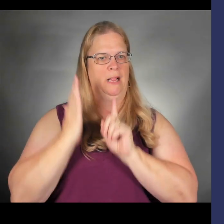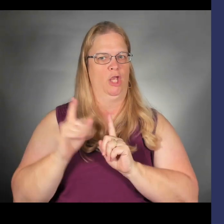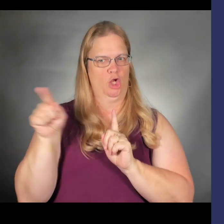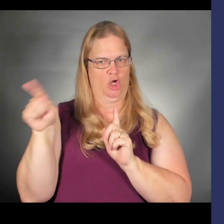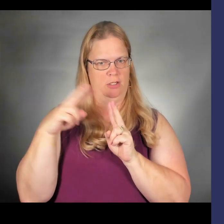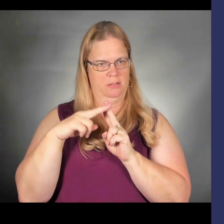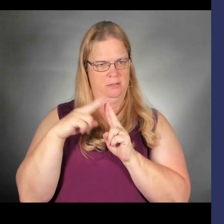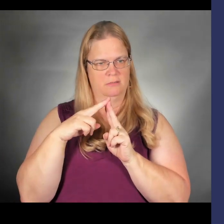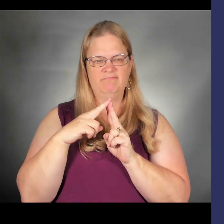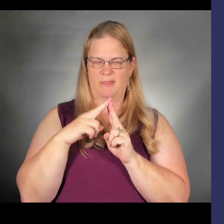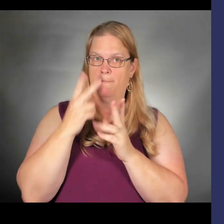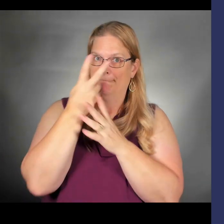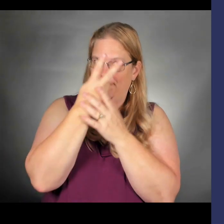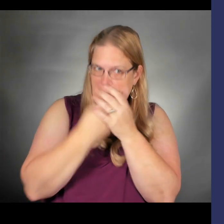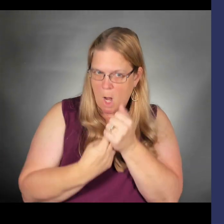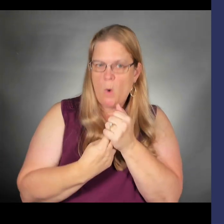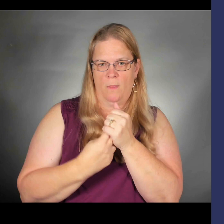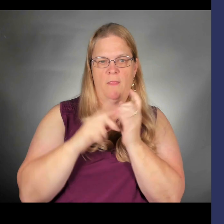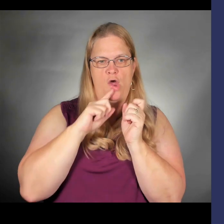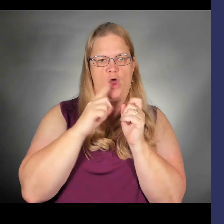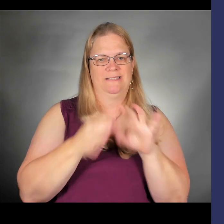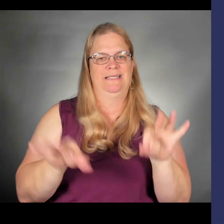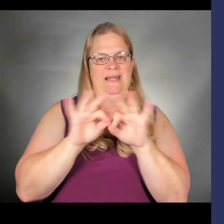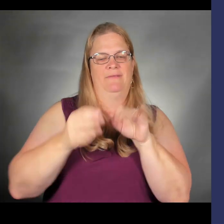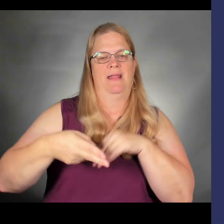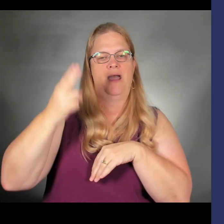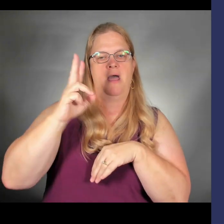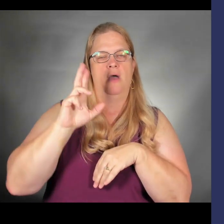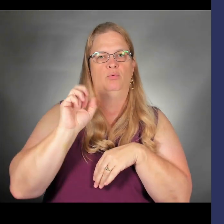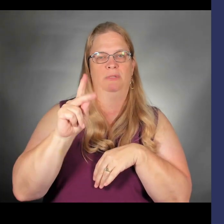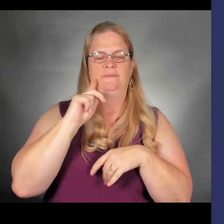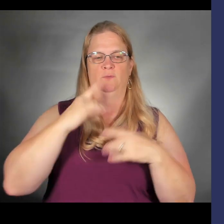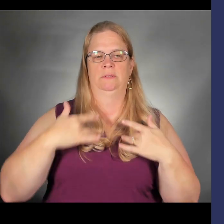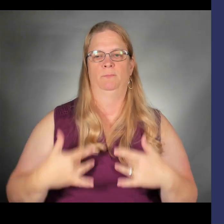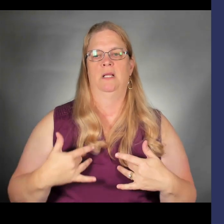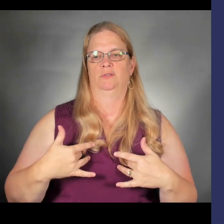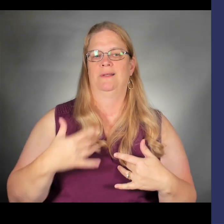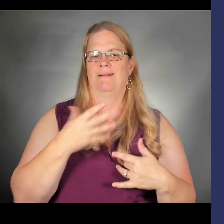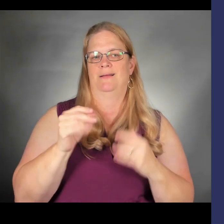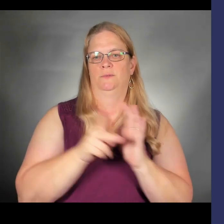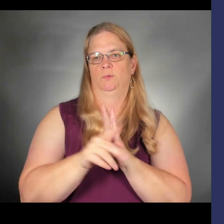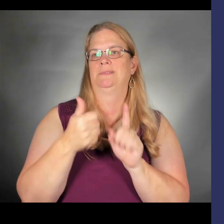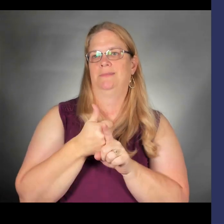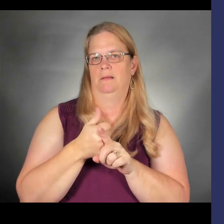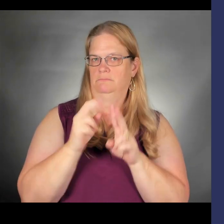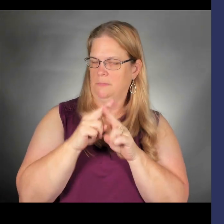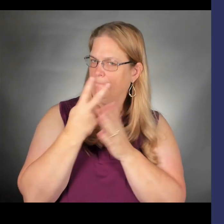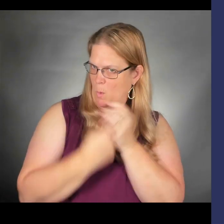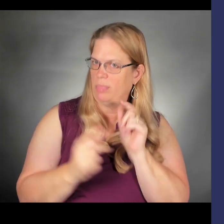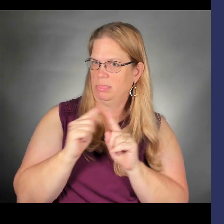are at a significantly higher risk for depression and suicide.